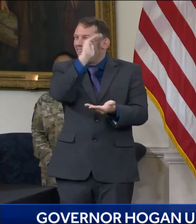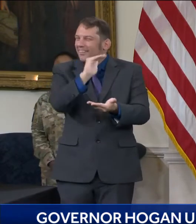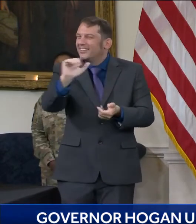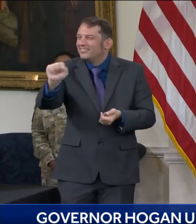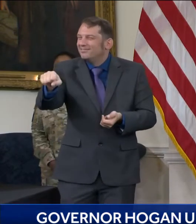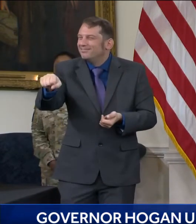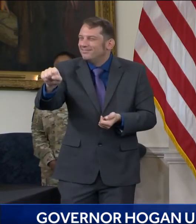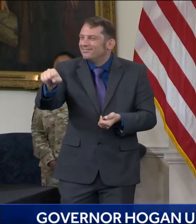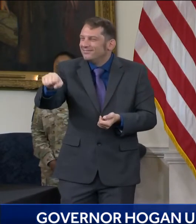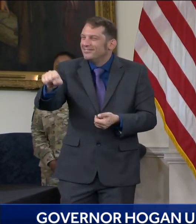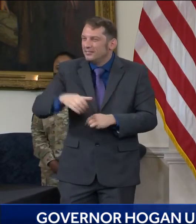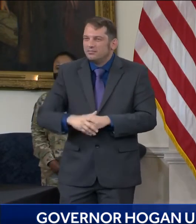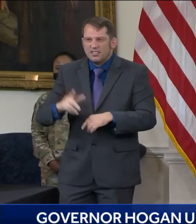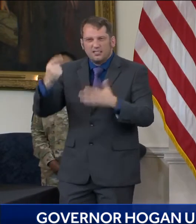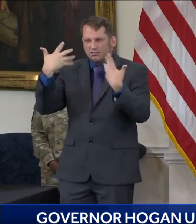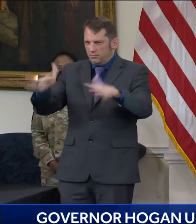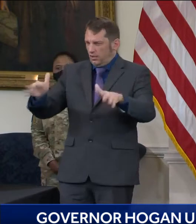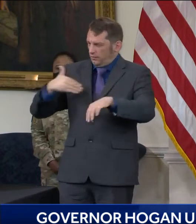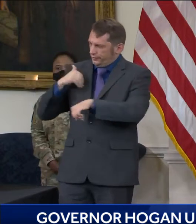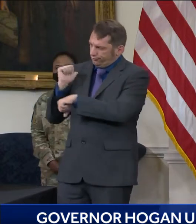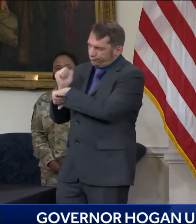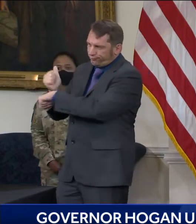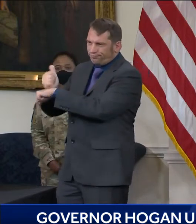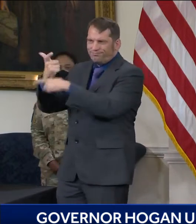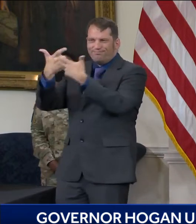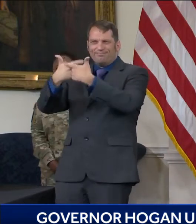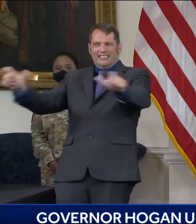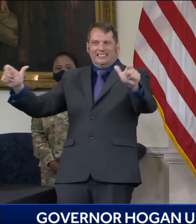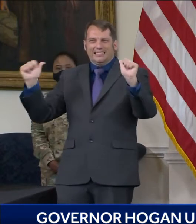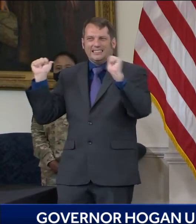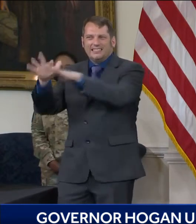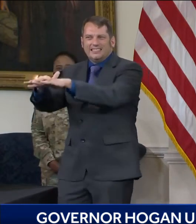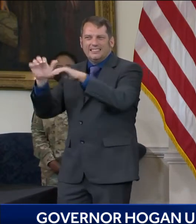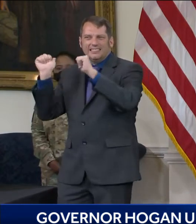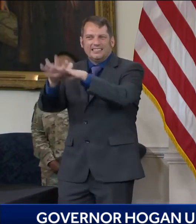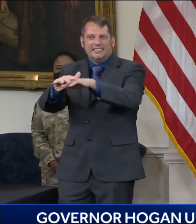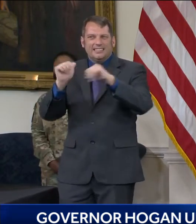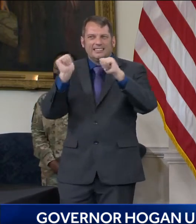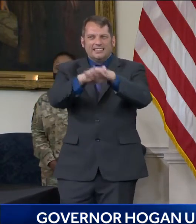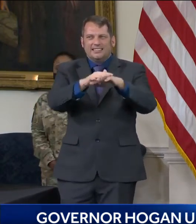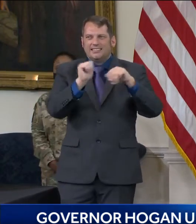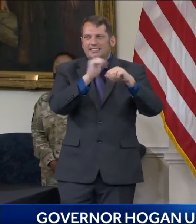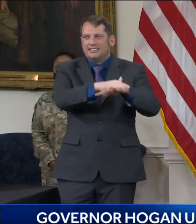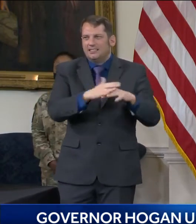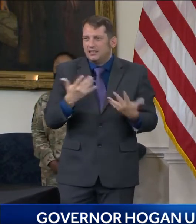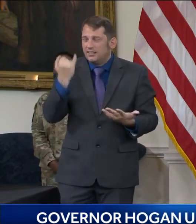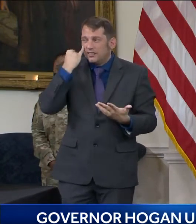THAT DROP OFF, WE ARE DOING 3000 OR 5000 PEOPLE A DAY, AND 20% OF